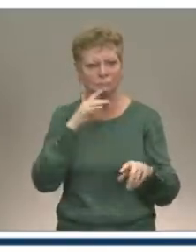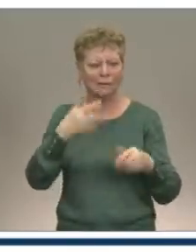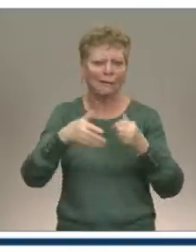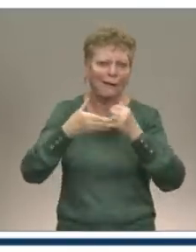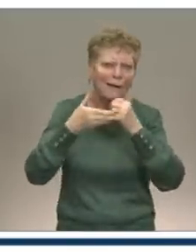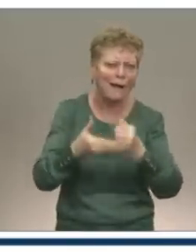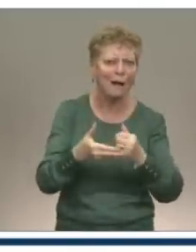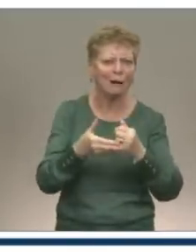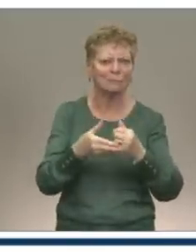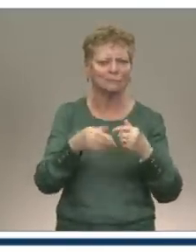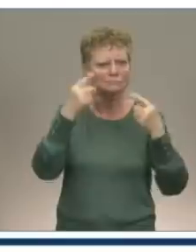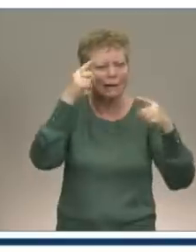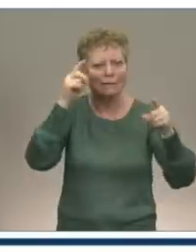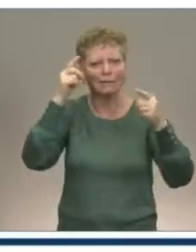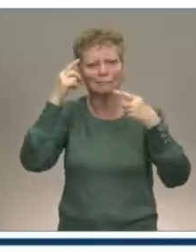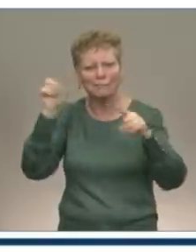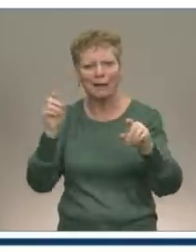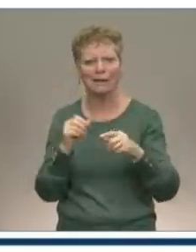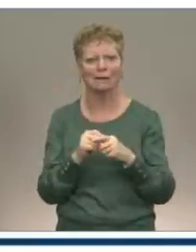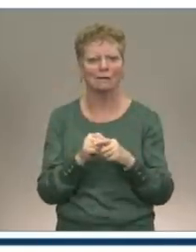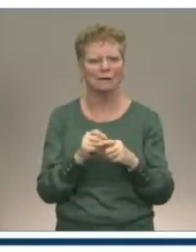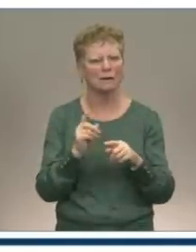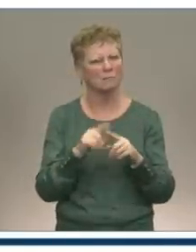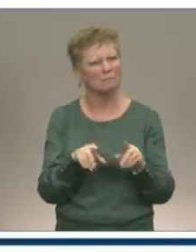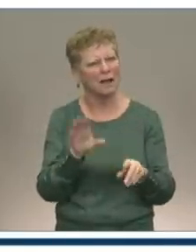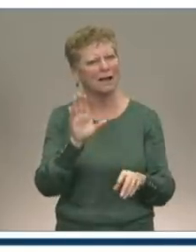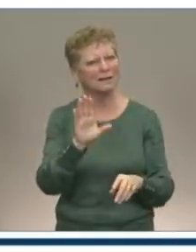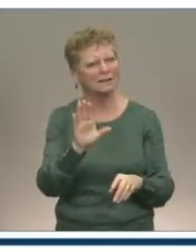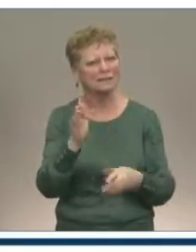and yet unfortunately i continue to hear stories of immunizers